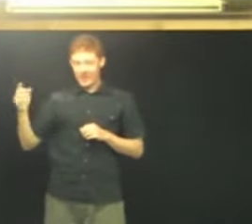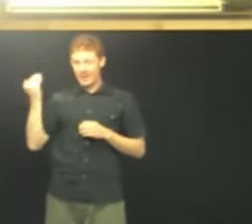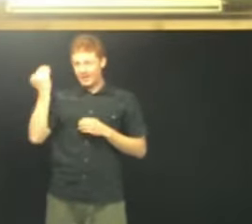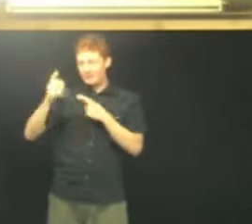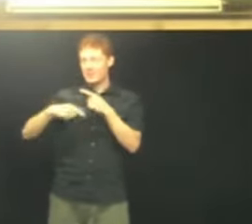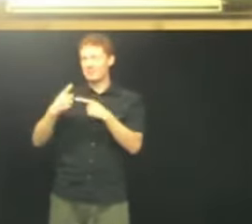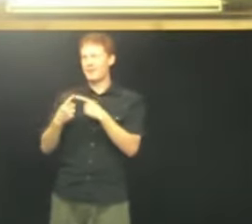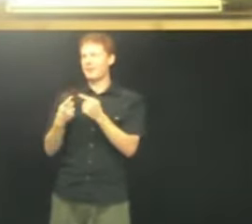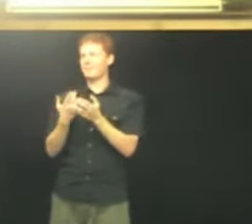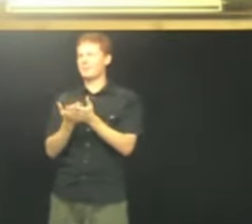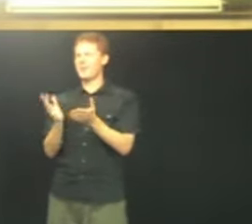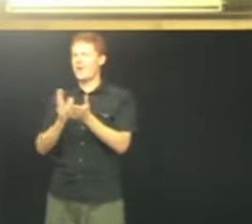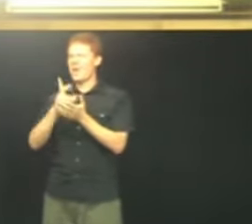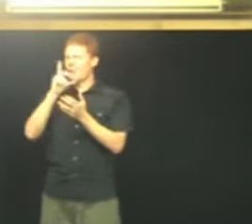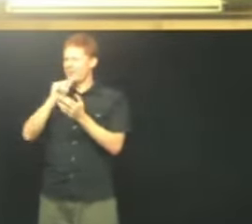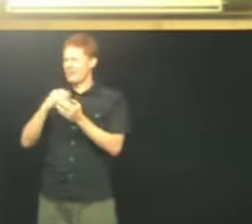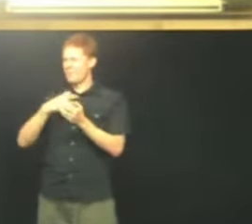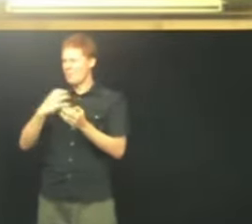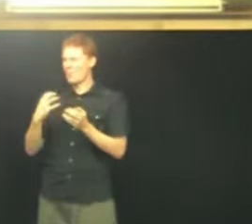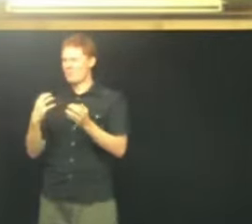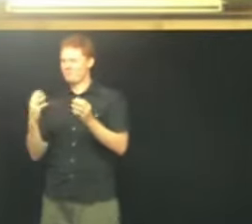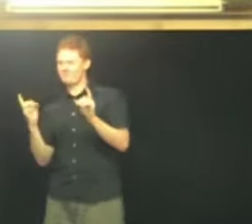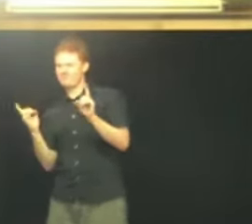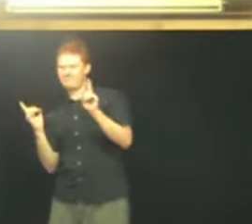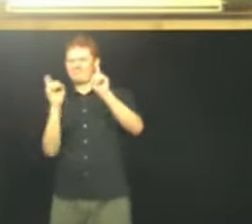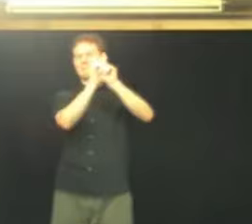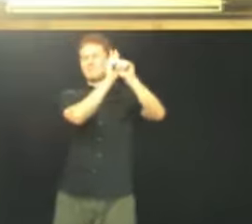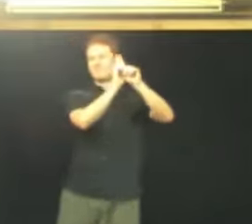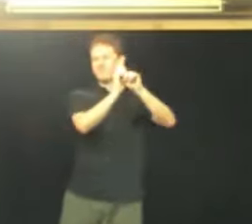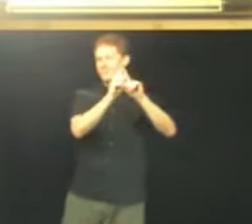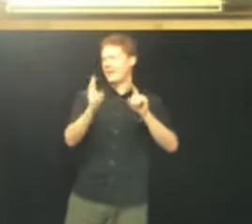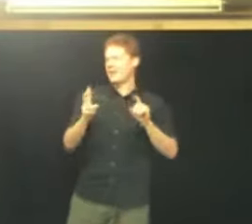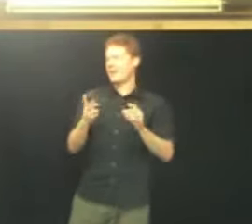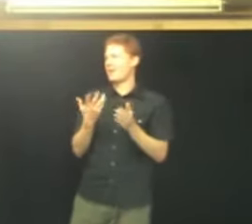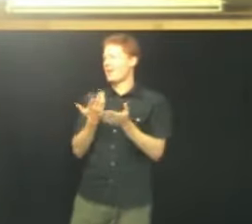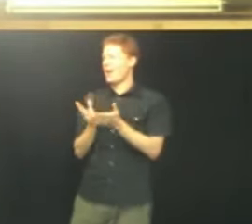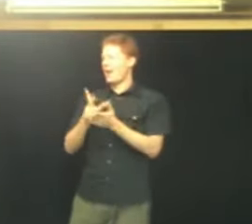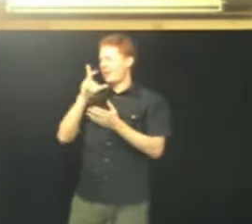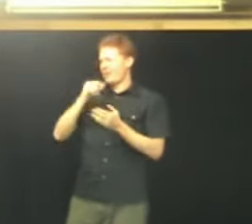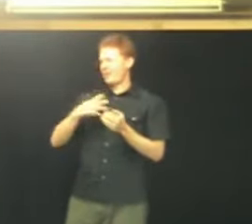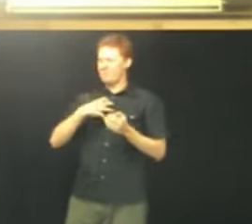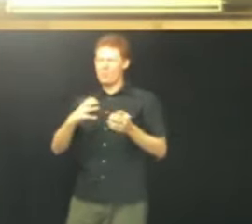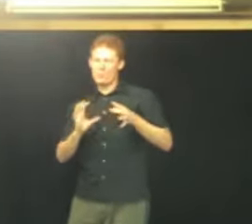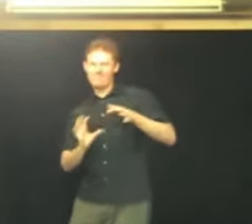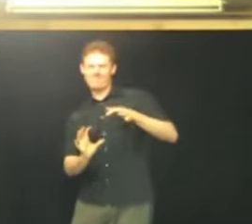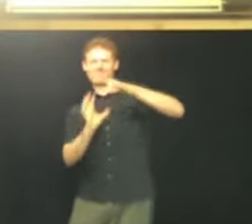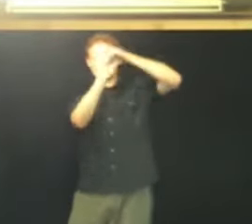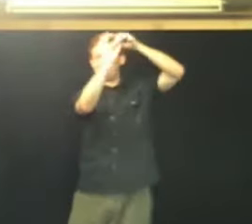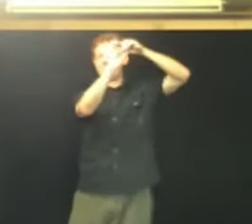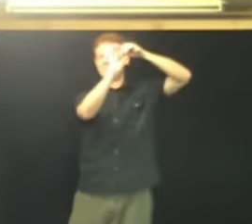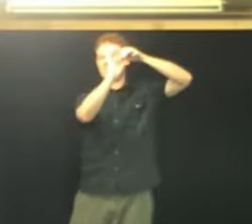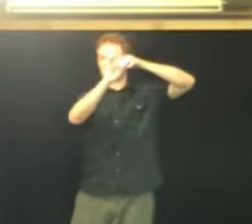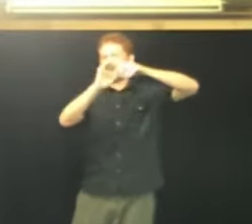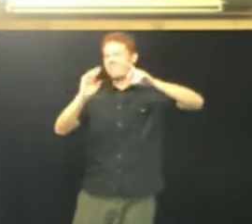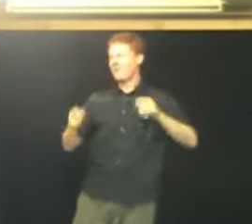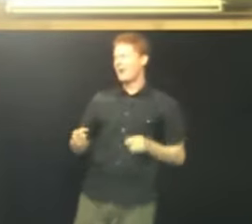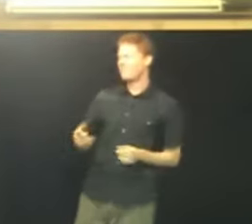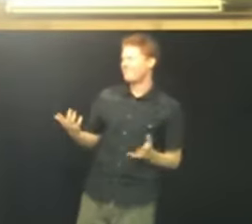Today I will be preaching about how we can come back to Jesus how we can have a strong relationship again